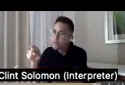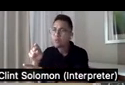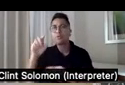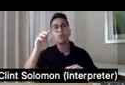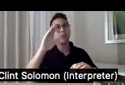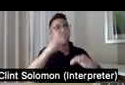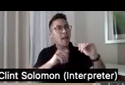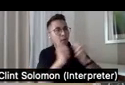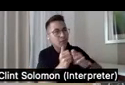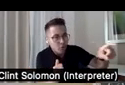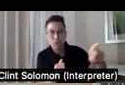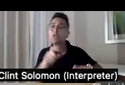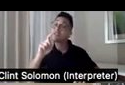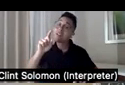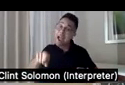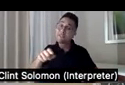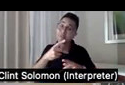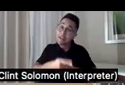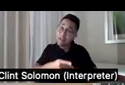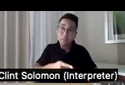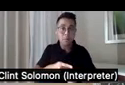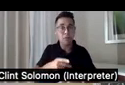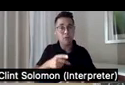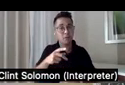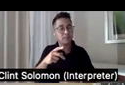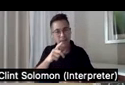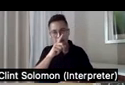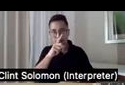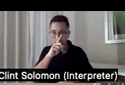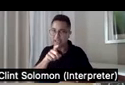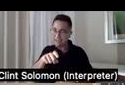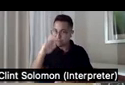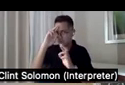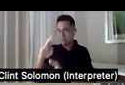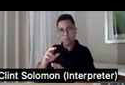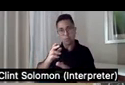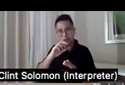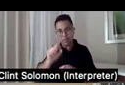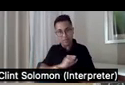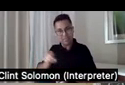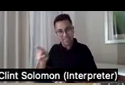about that and not be surrogates and respect what they really prefer let's spend a couple of minutes